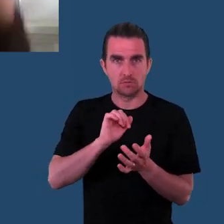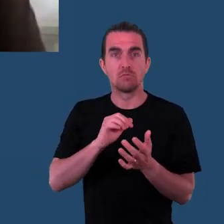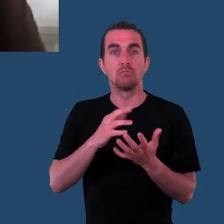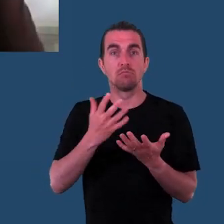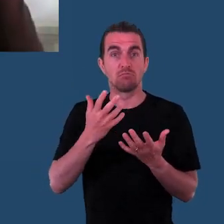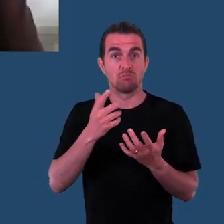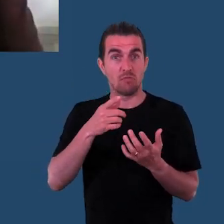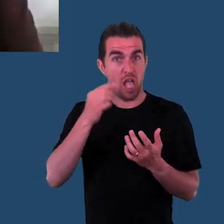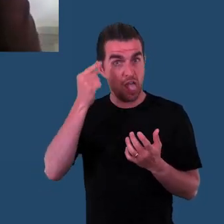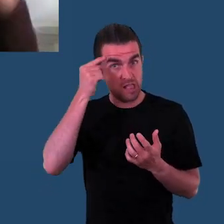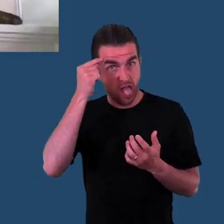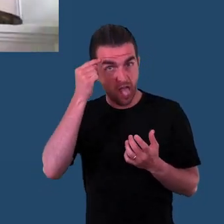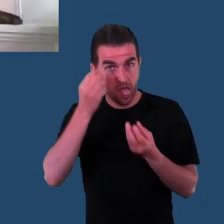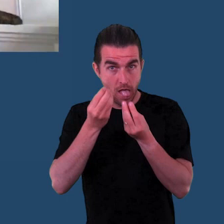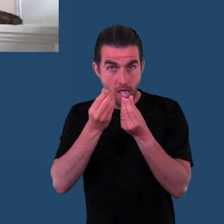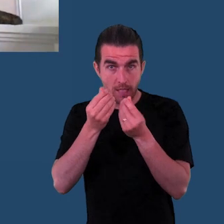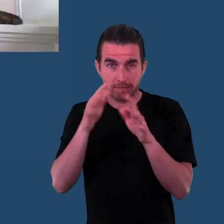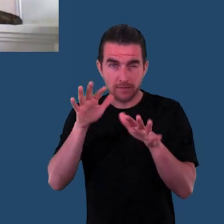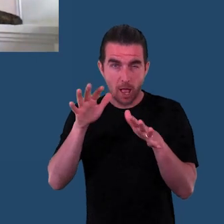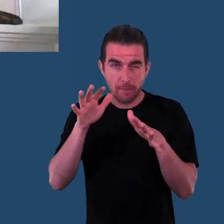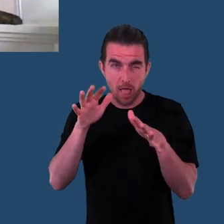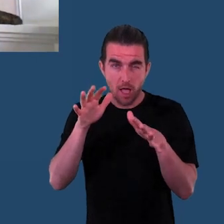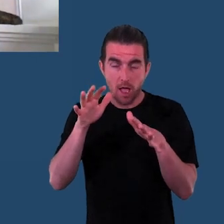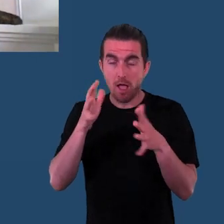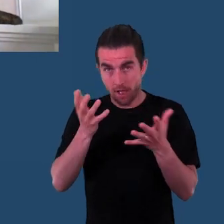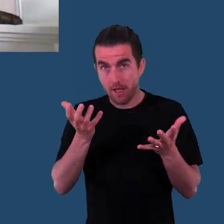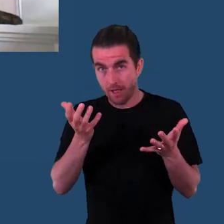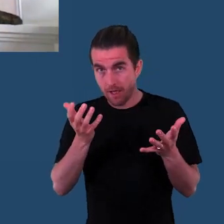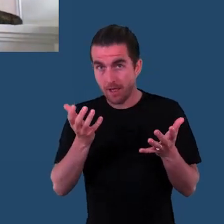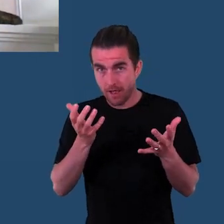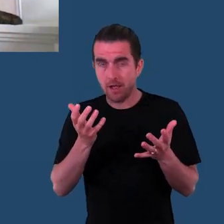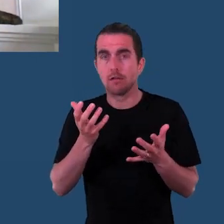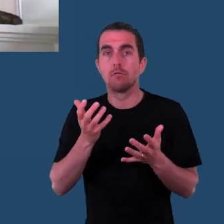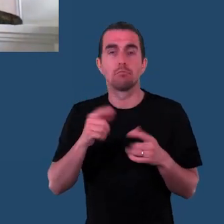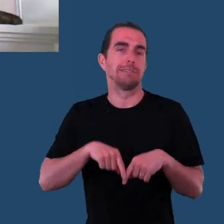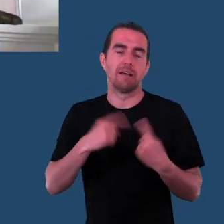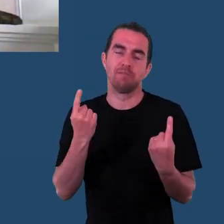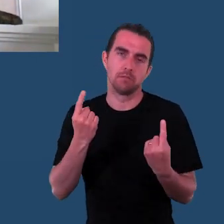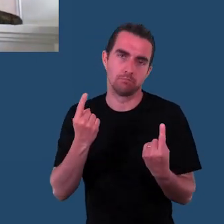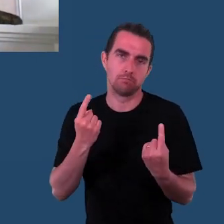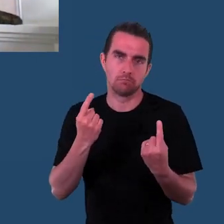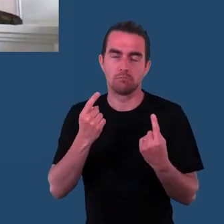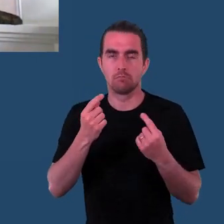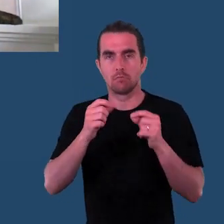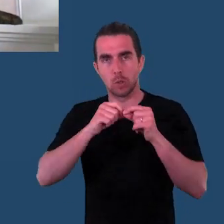the same stuff that our hair is made out of. So, they're similar in that sort of respect, but they are very, very different structures.